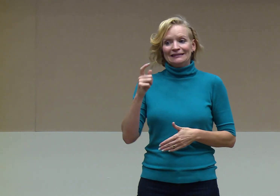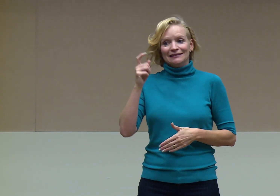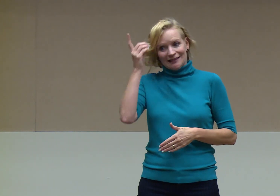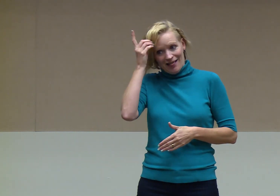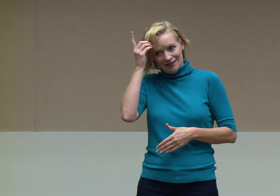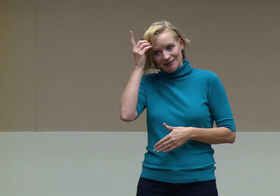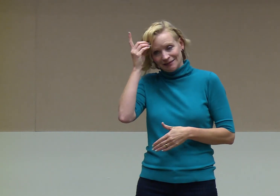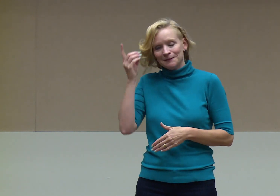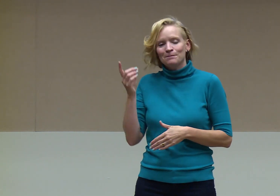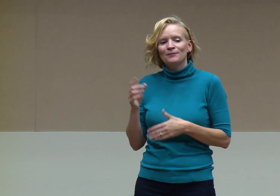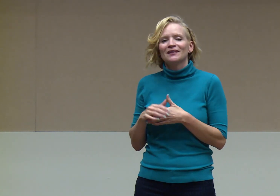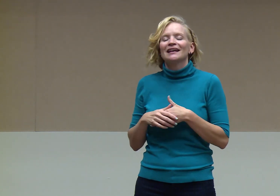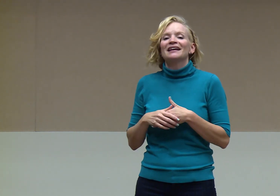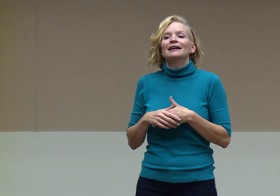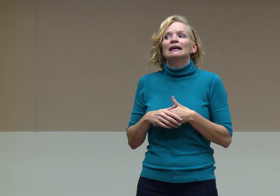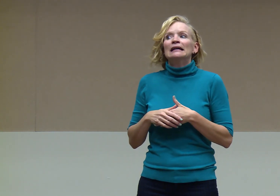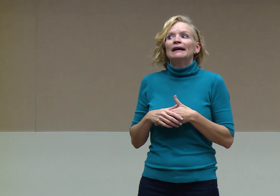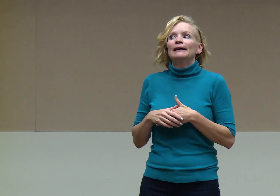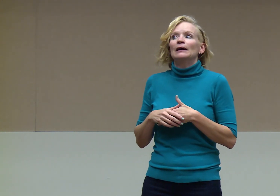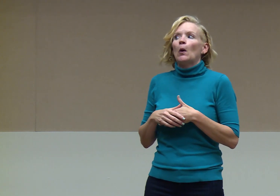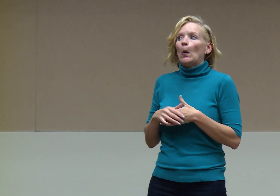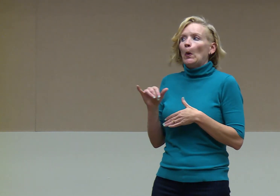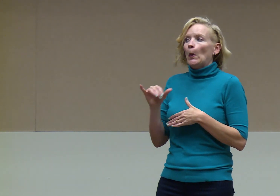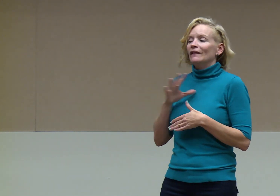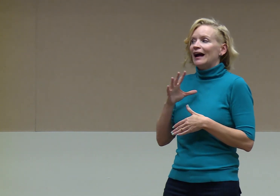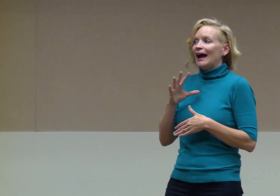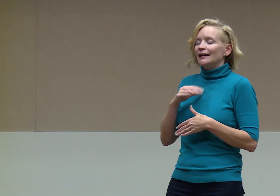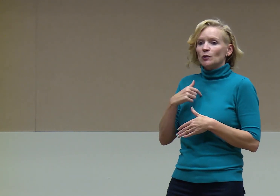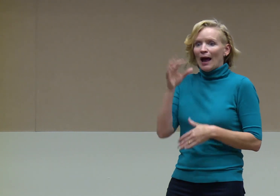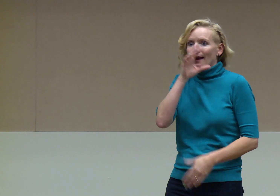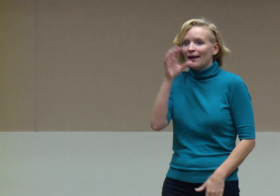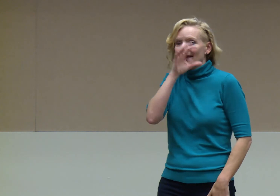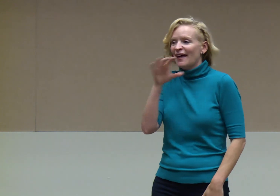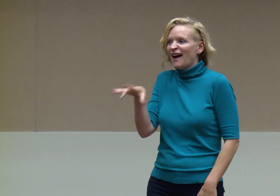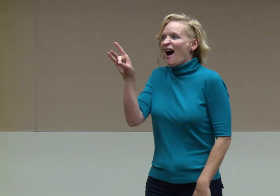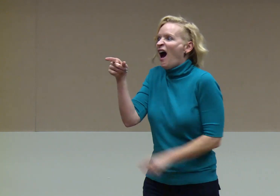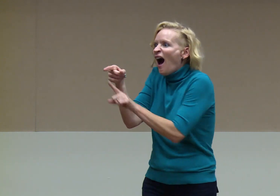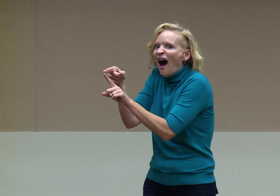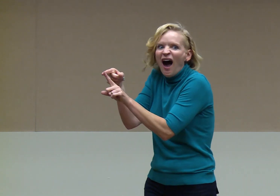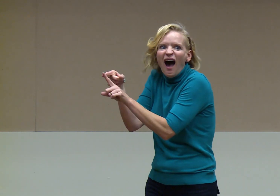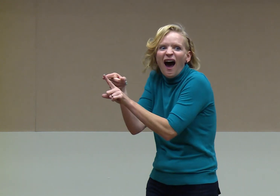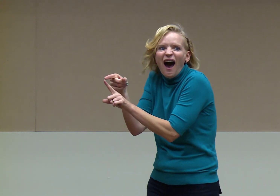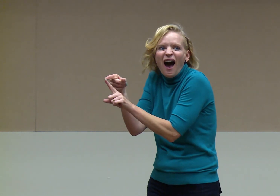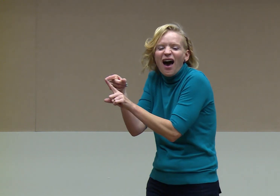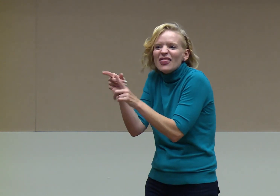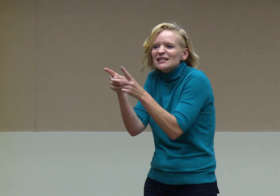got a good job in Dallas. And so I realized, ooh, I needed to search for something there,